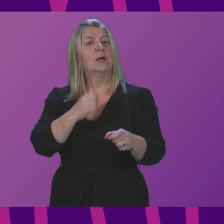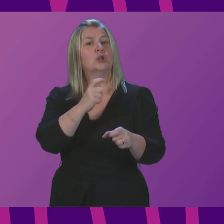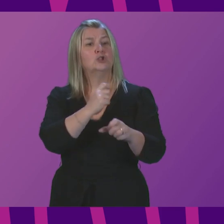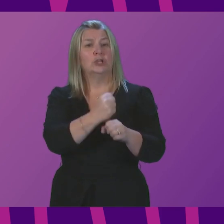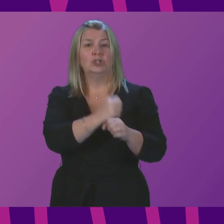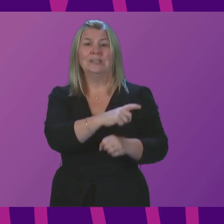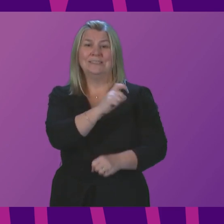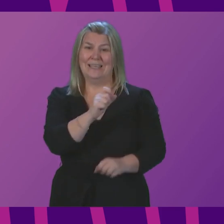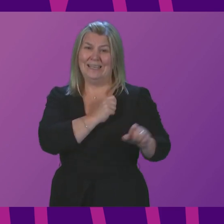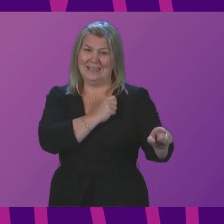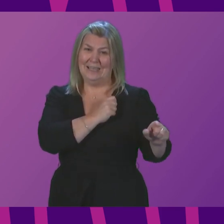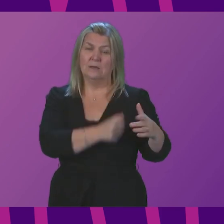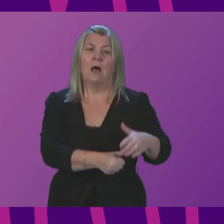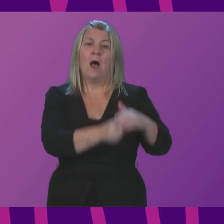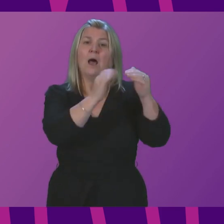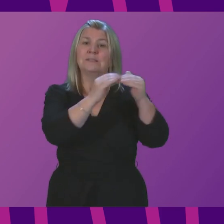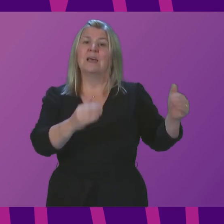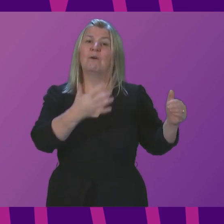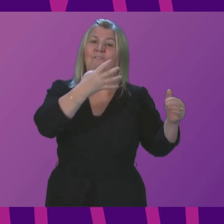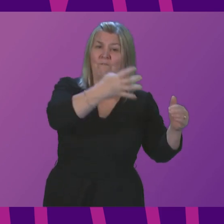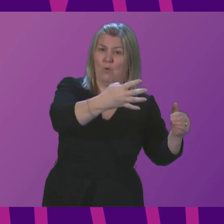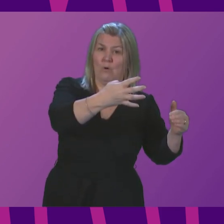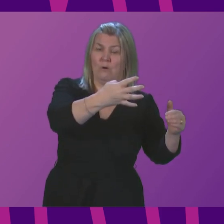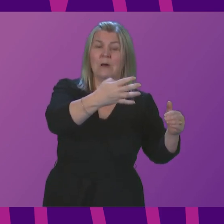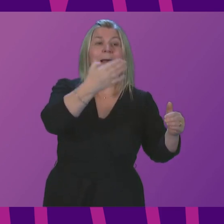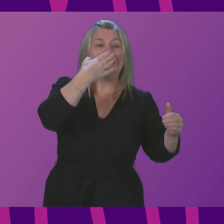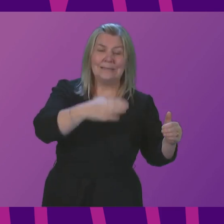level is stage 5, which involves the Cabinet Secretary for Health and Social Care using